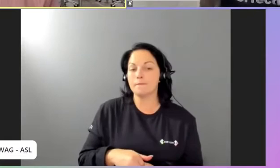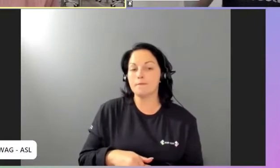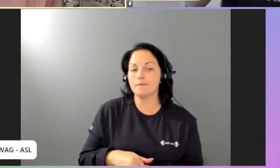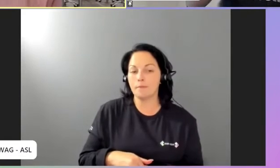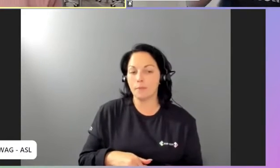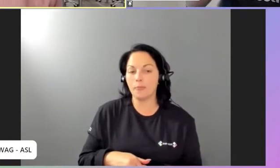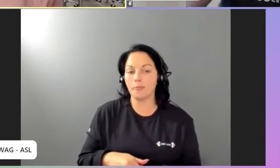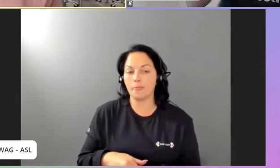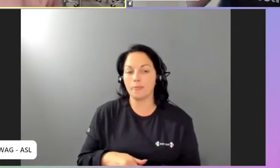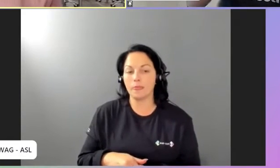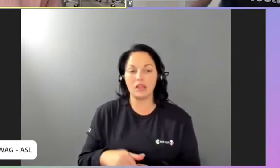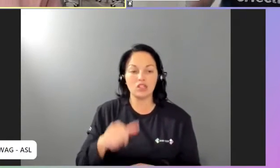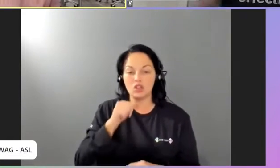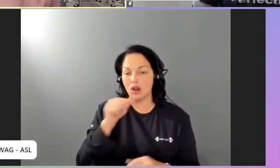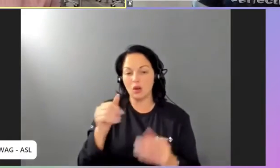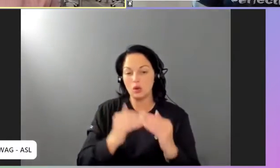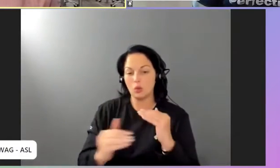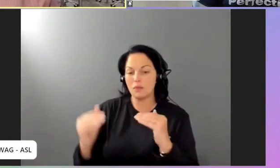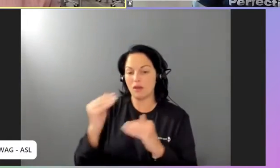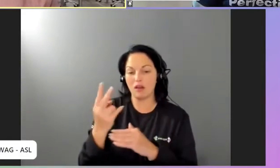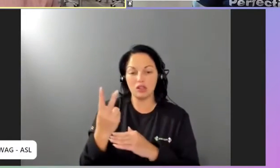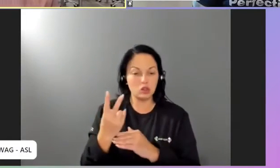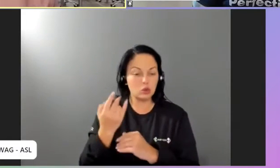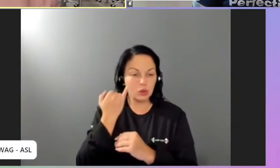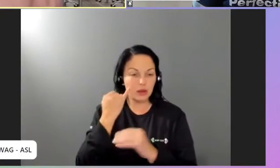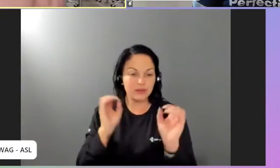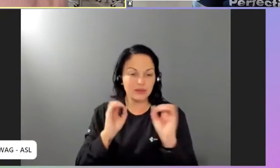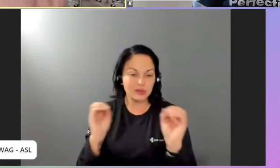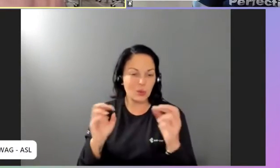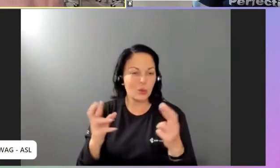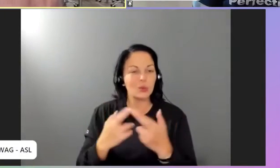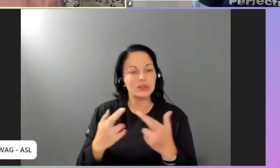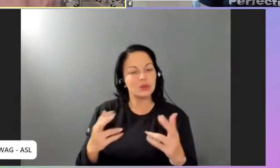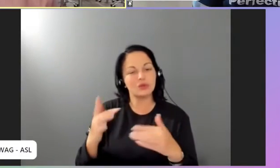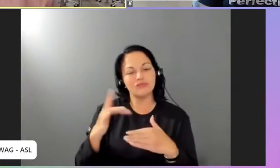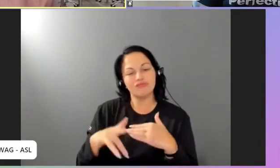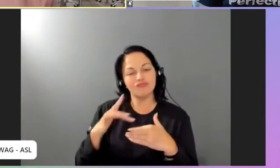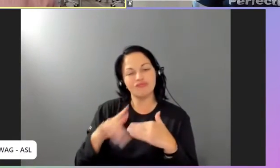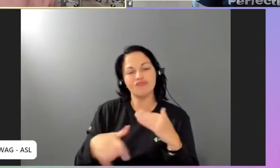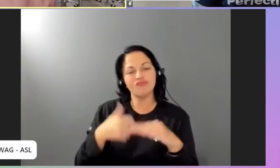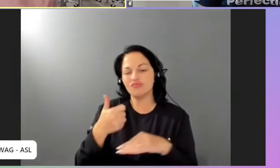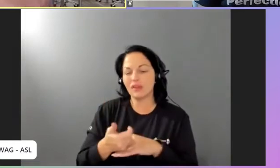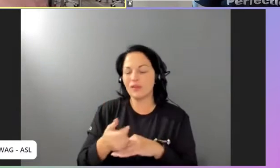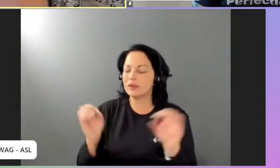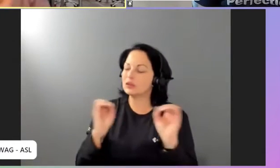A22A5. And once again, coming back to budget and resources. And regardless of what the variable is, you're not going